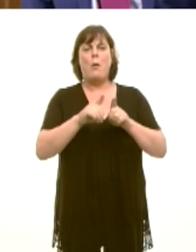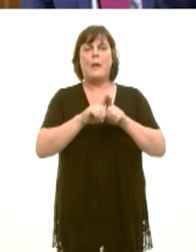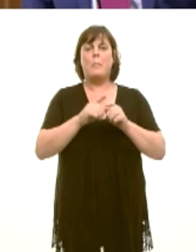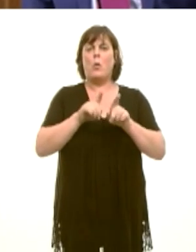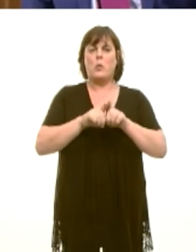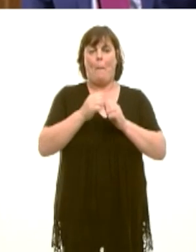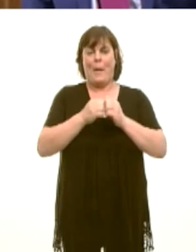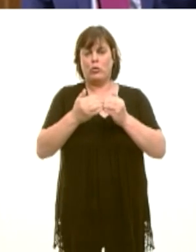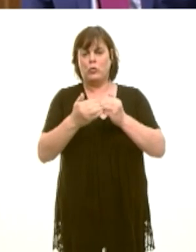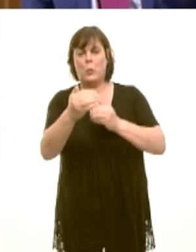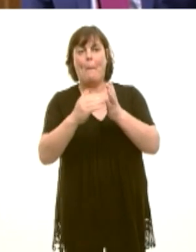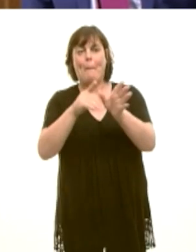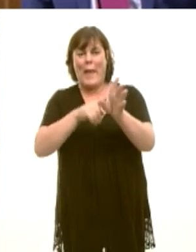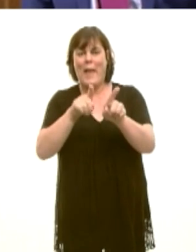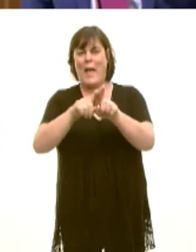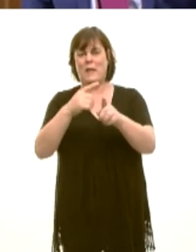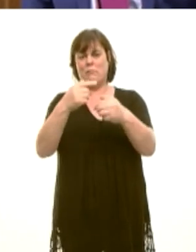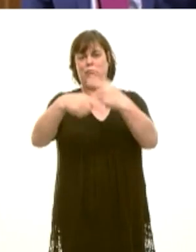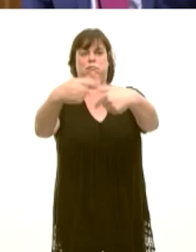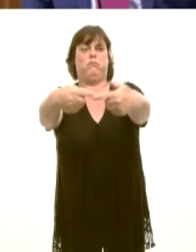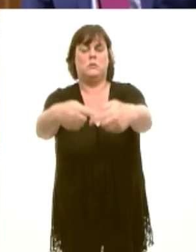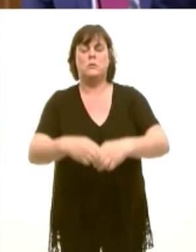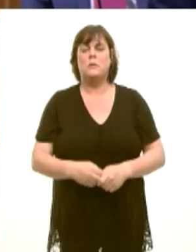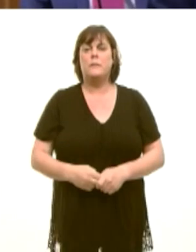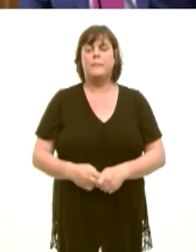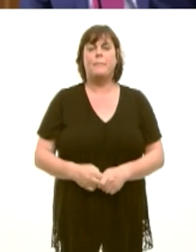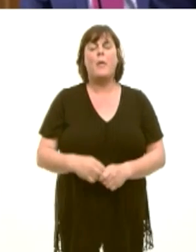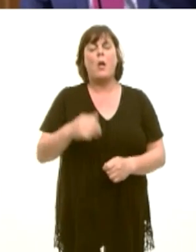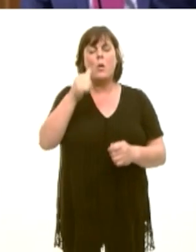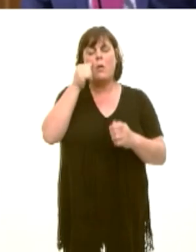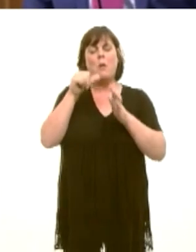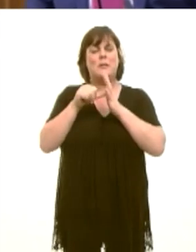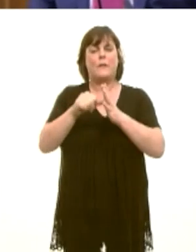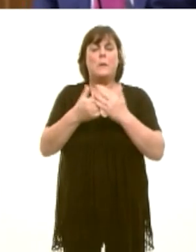beyond. It has been difficult to ensure that the funding is there, given the huge budget